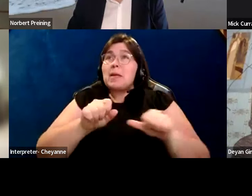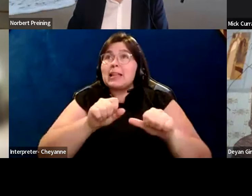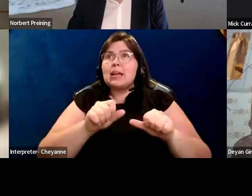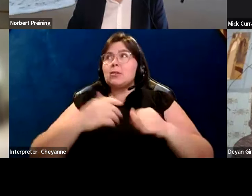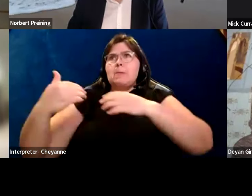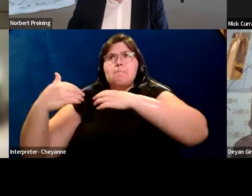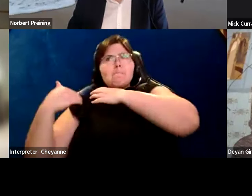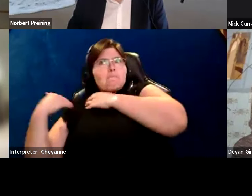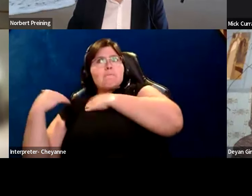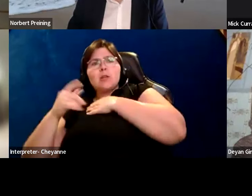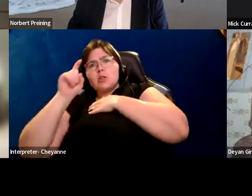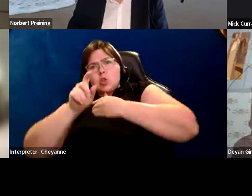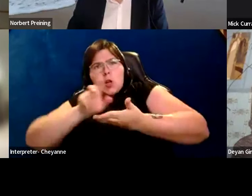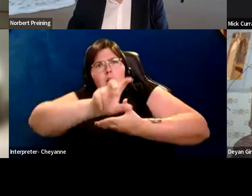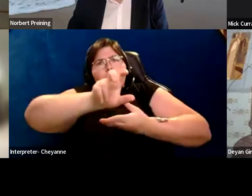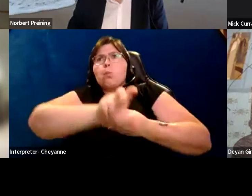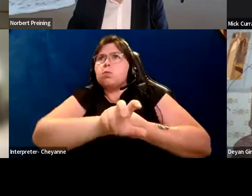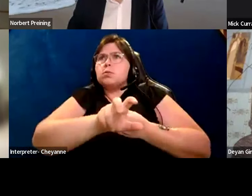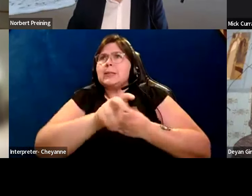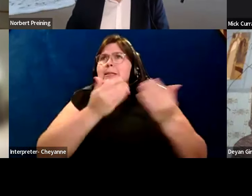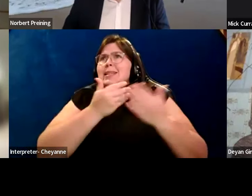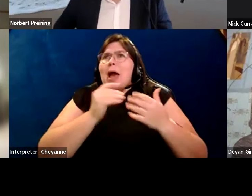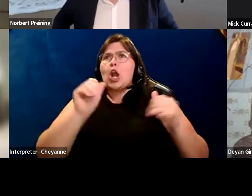no matter what their abilities are. But sometimes they might need--